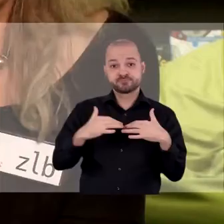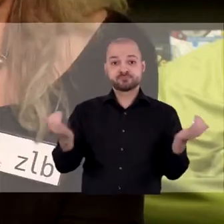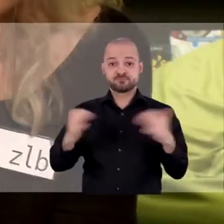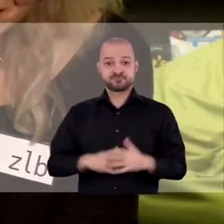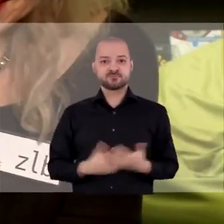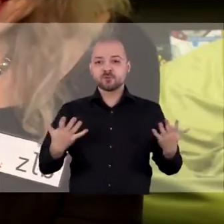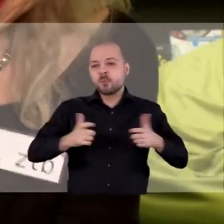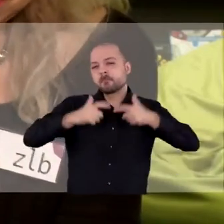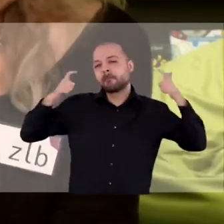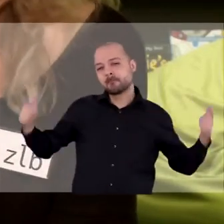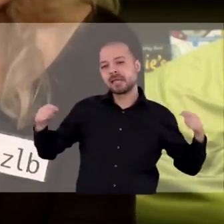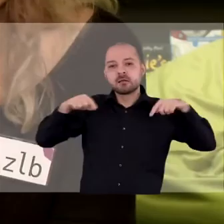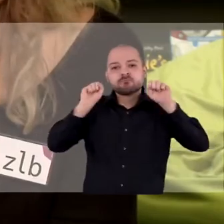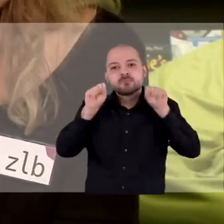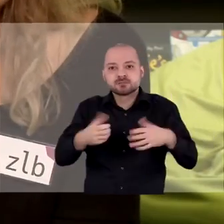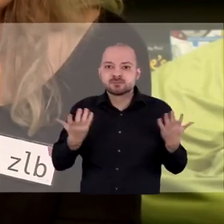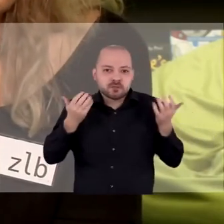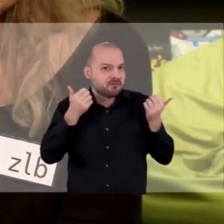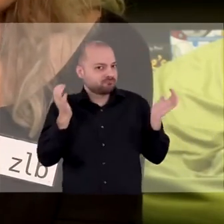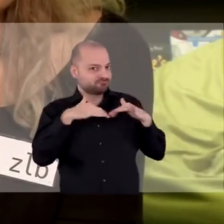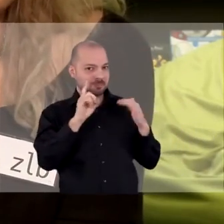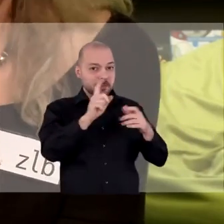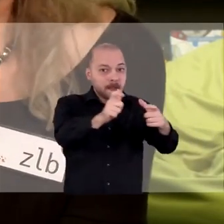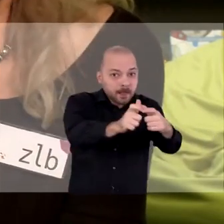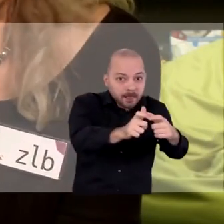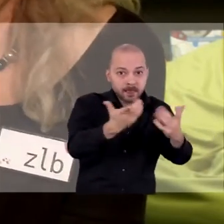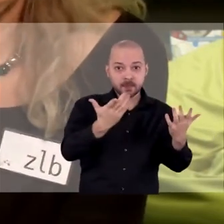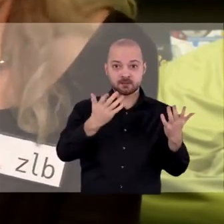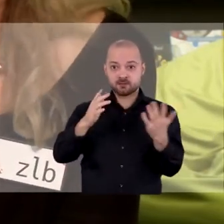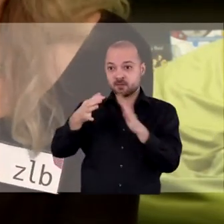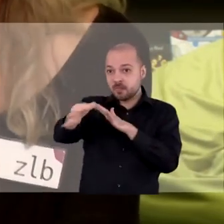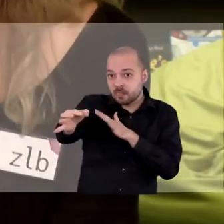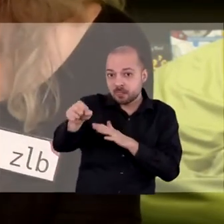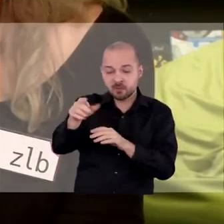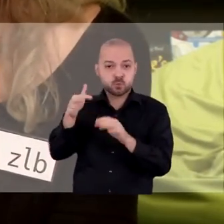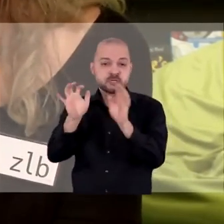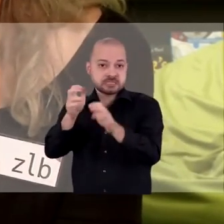The situation in a big city is of course different from a small town or village.